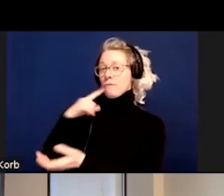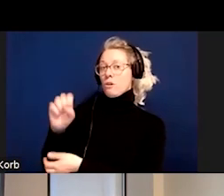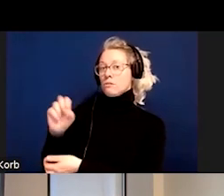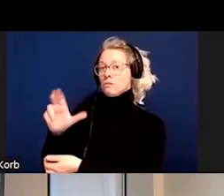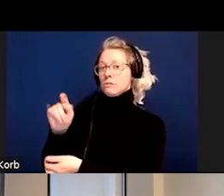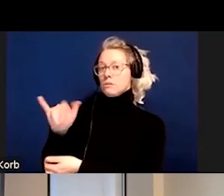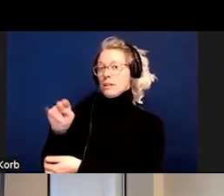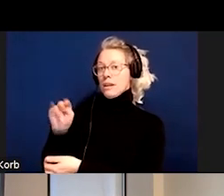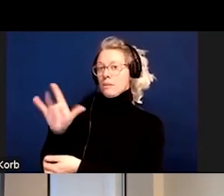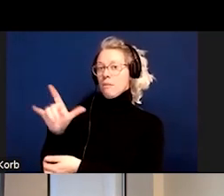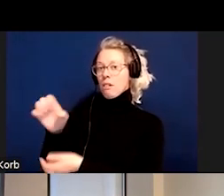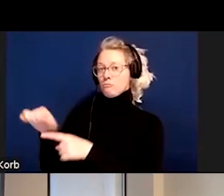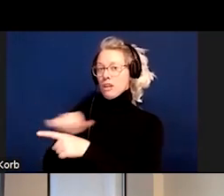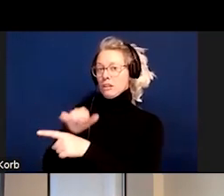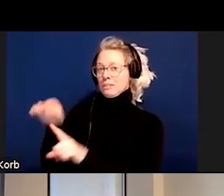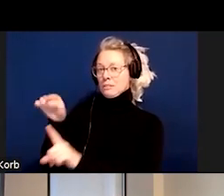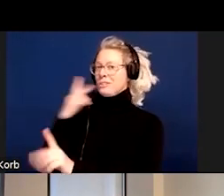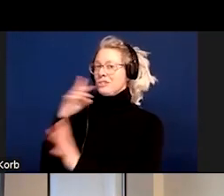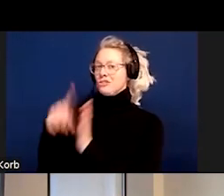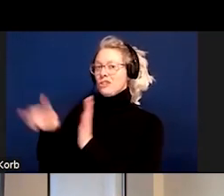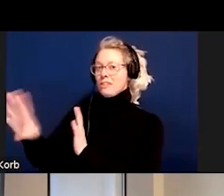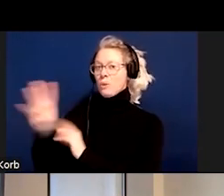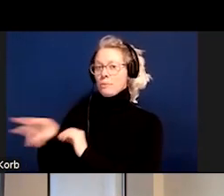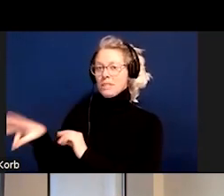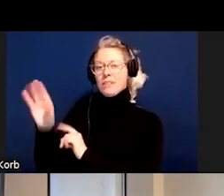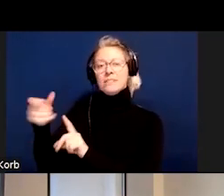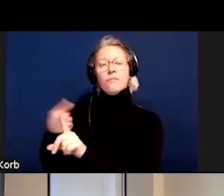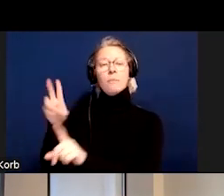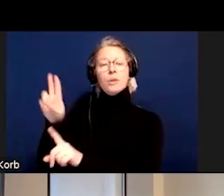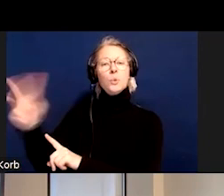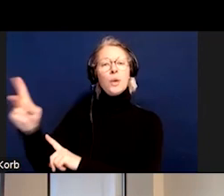initiative which developed out of the U.K., if you're familiar with an organization called